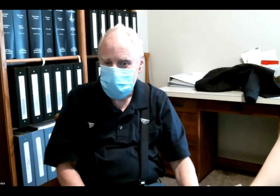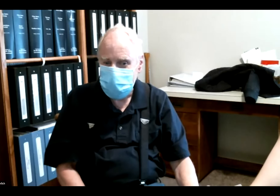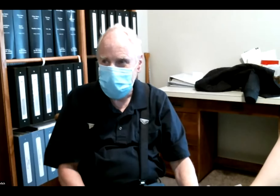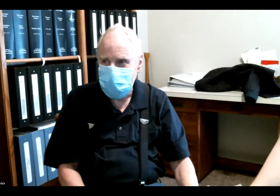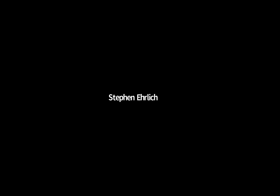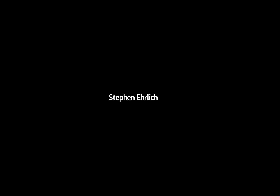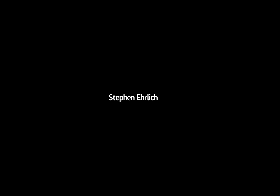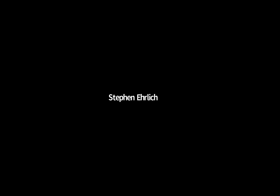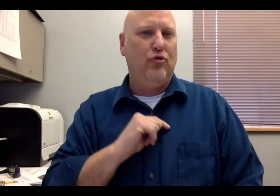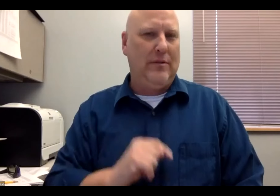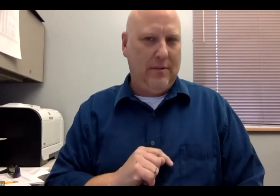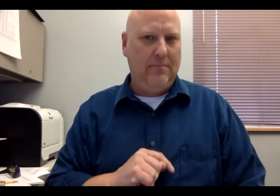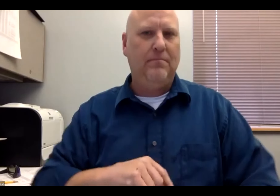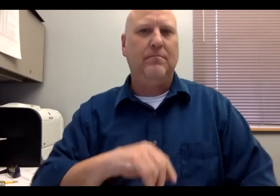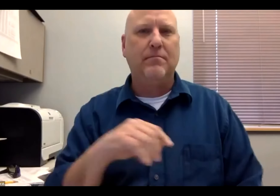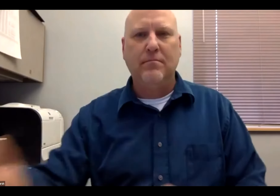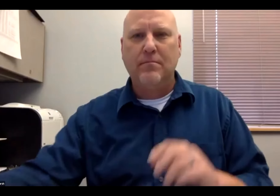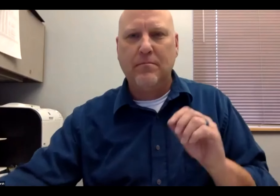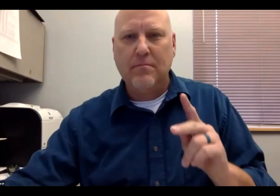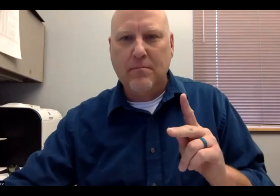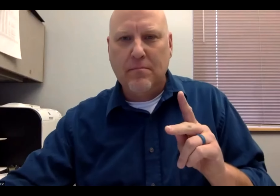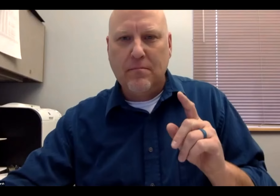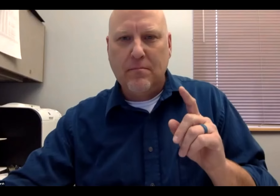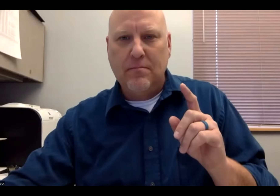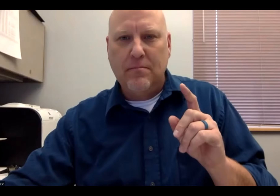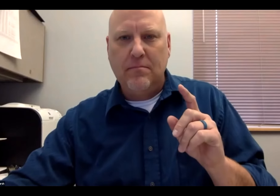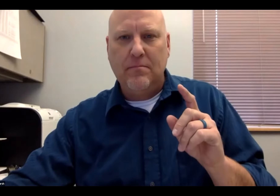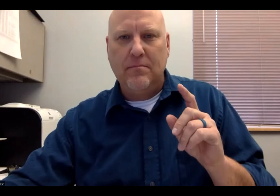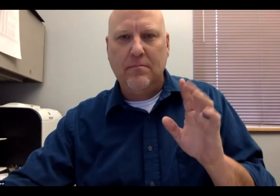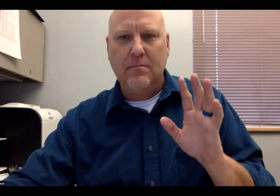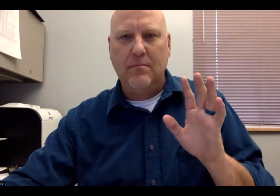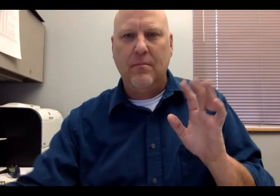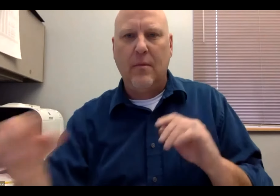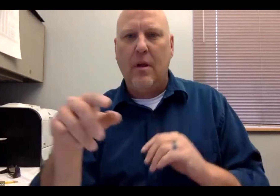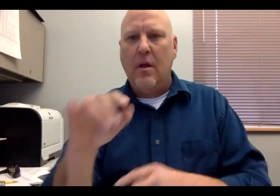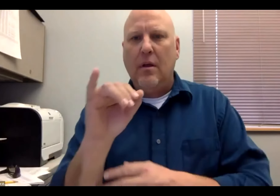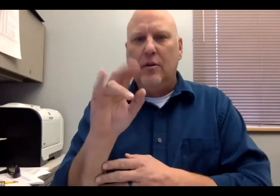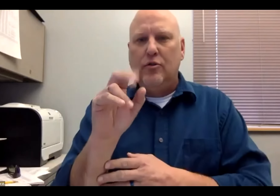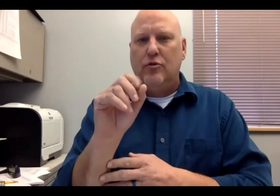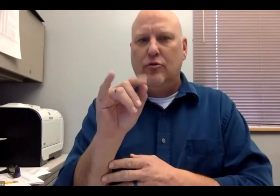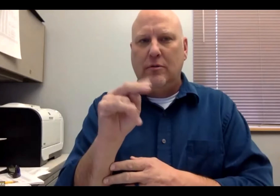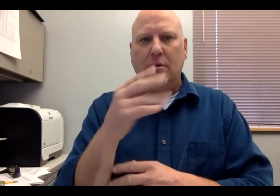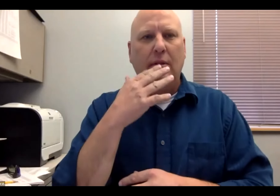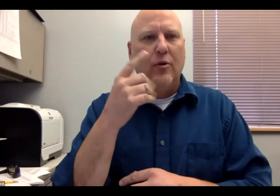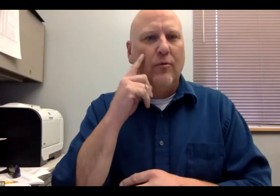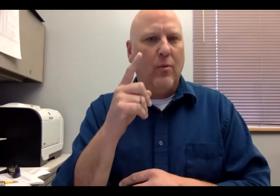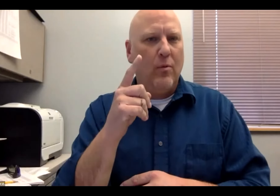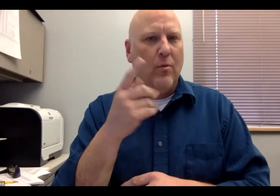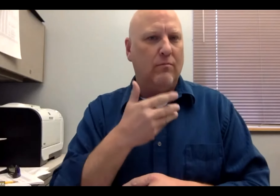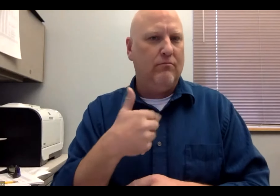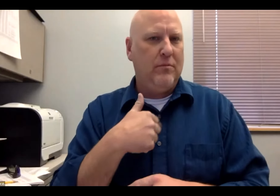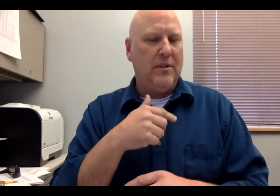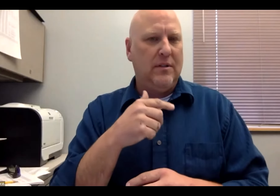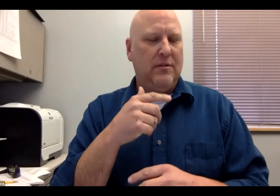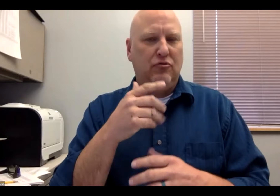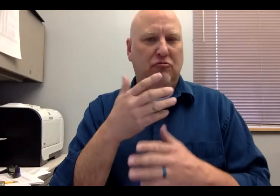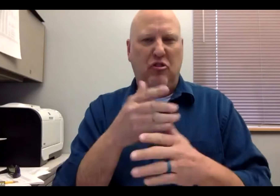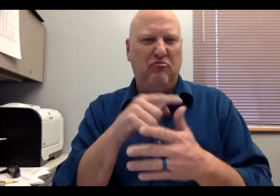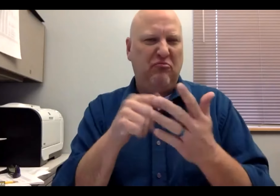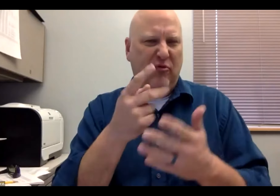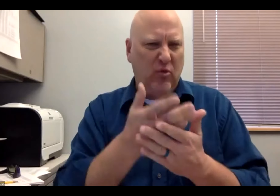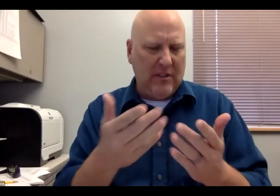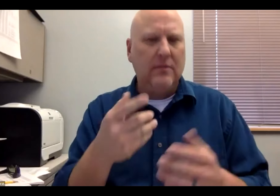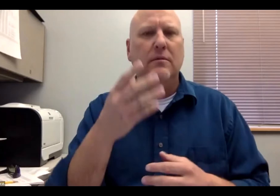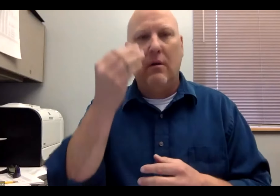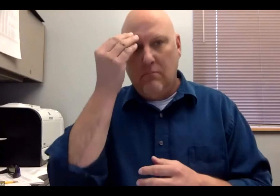thank you. >> Trenton: Hi there. Justin thank you for